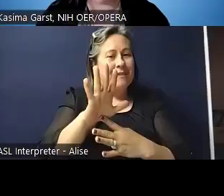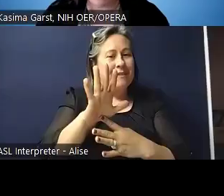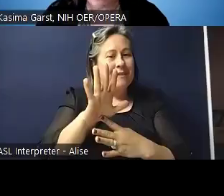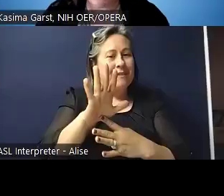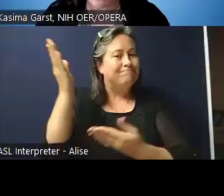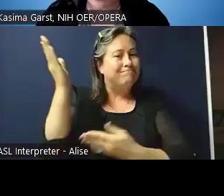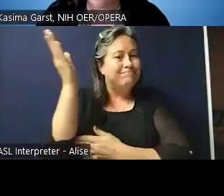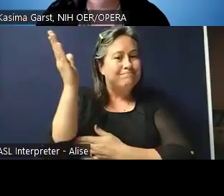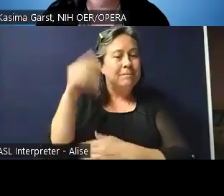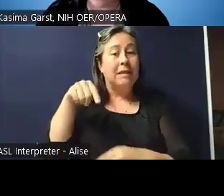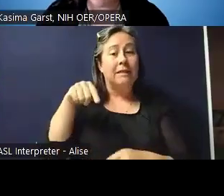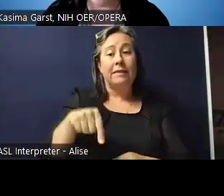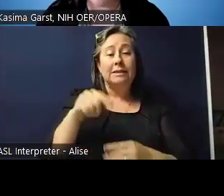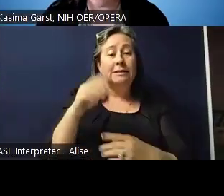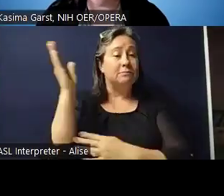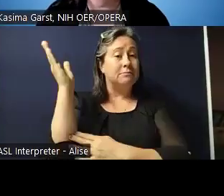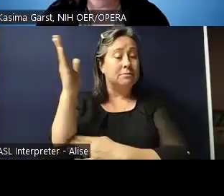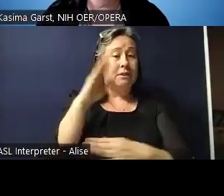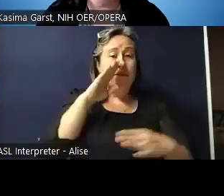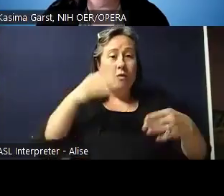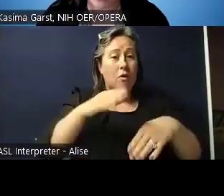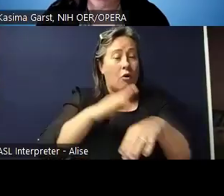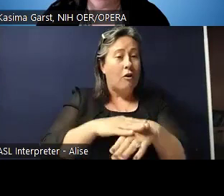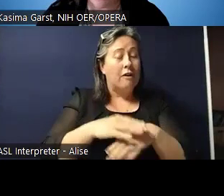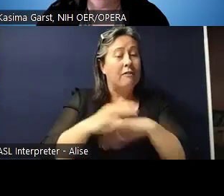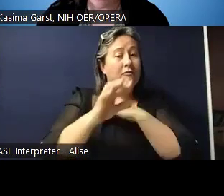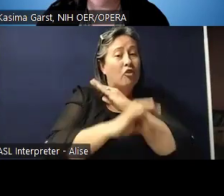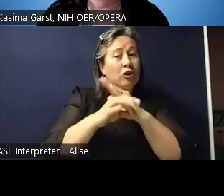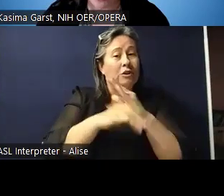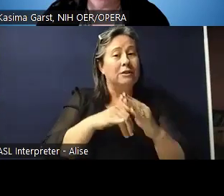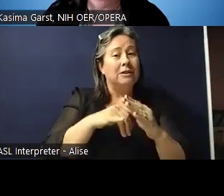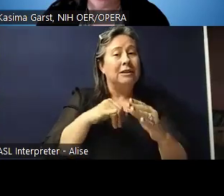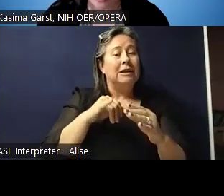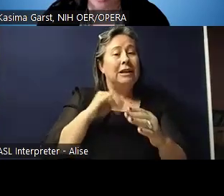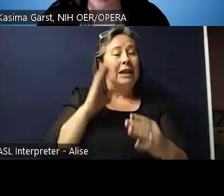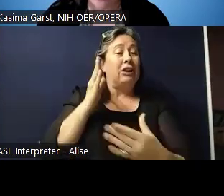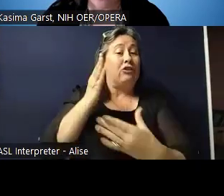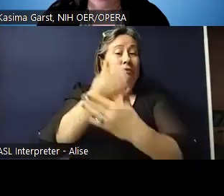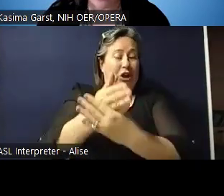this presentation focused on foreign international ... foreign interference.